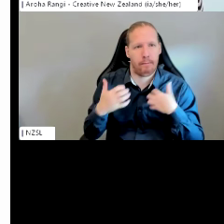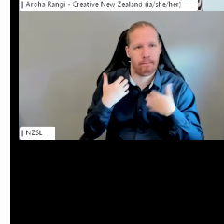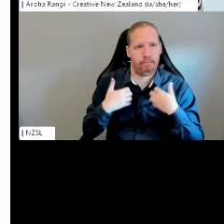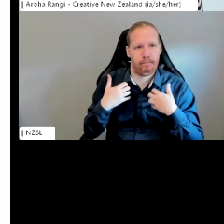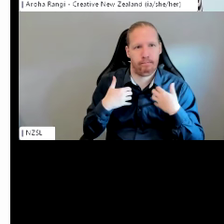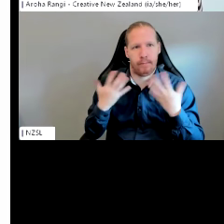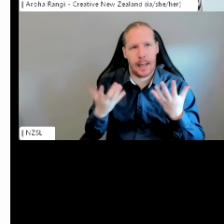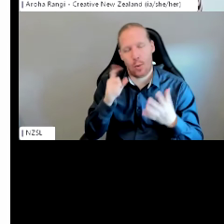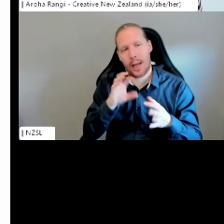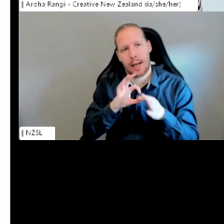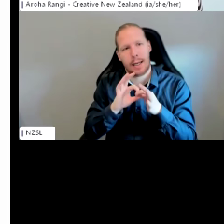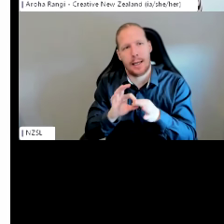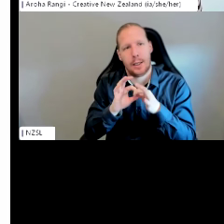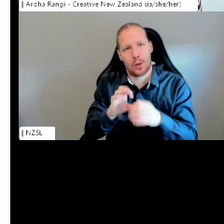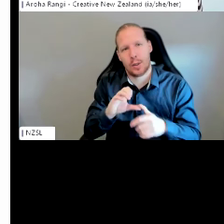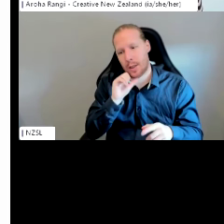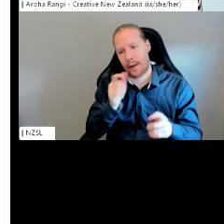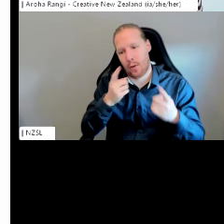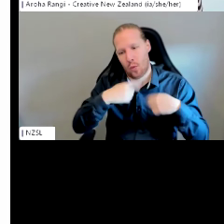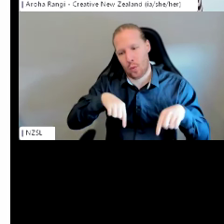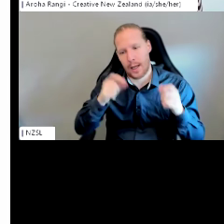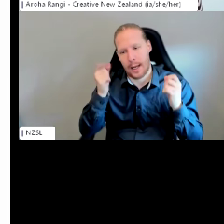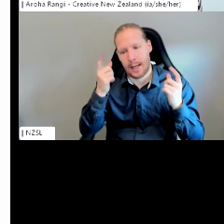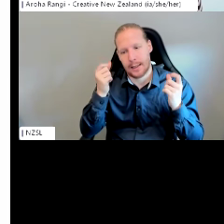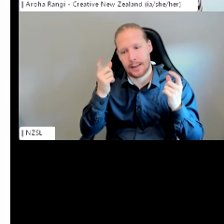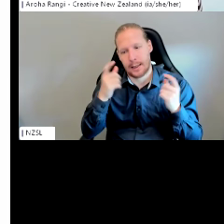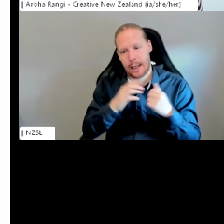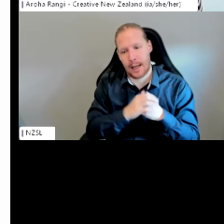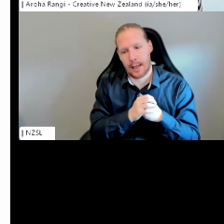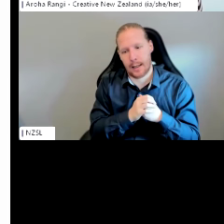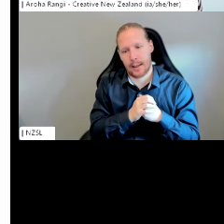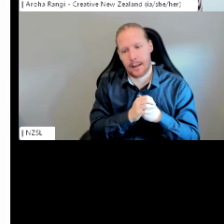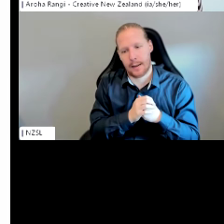And if we can understand those things and speak directly to them, then we're much more likely